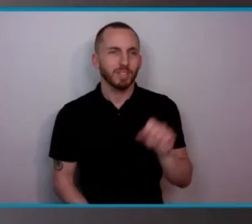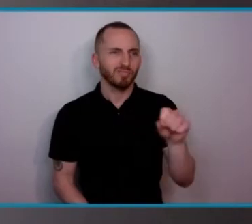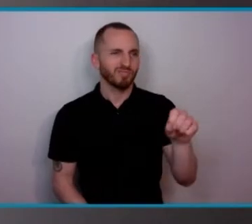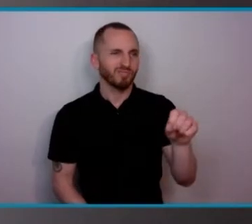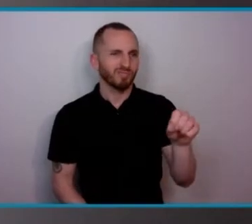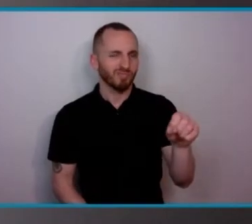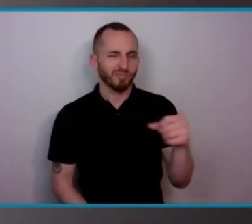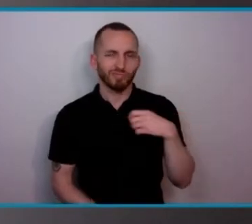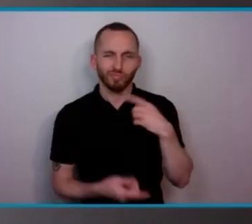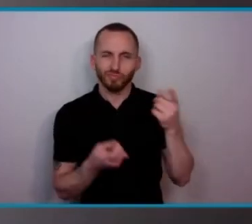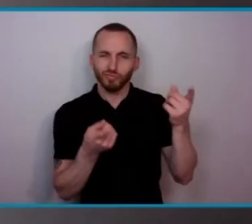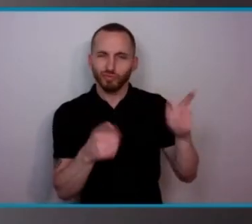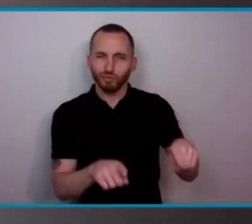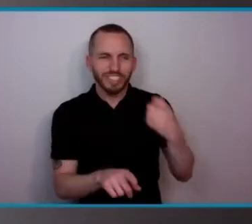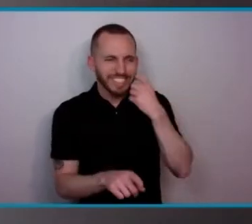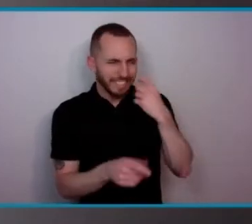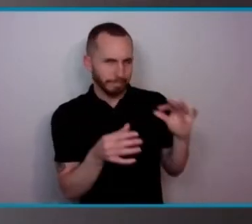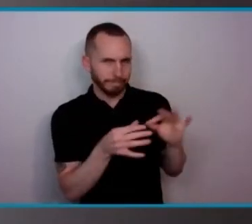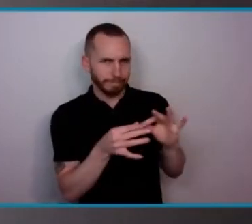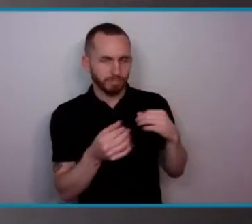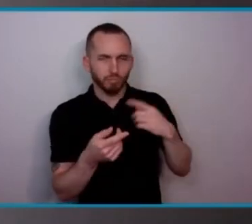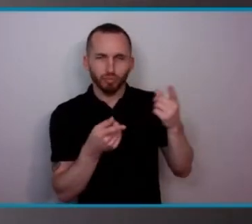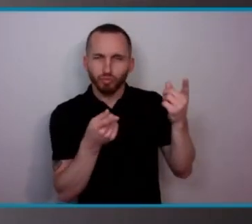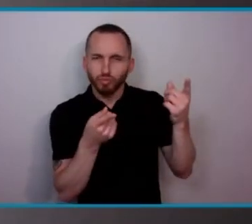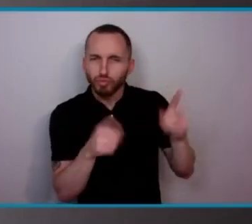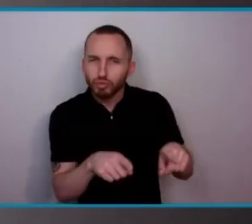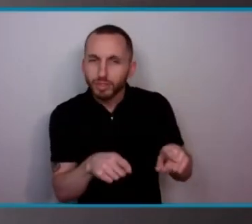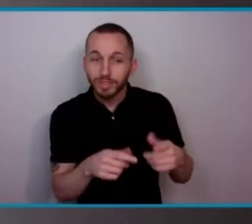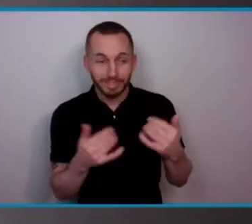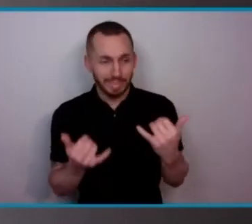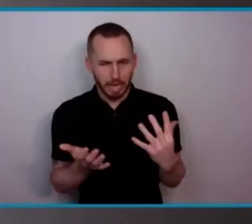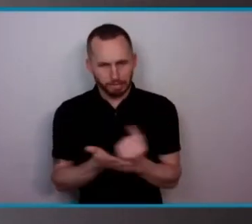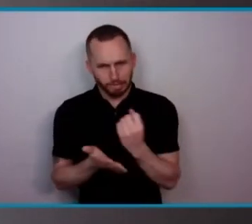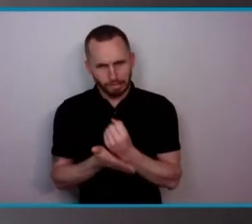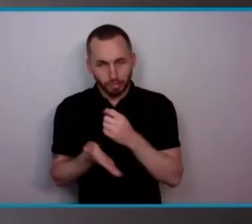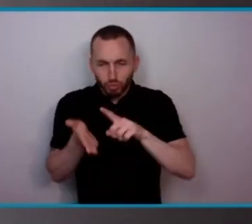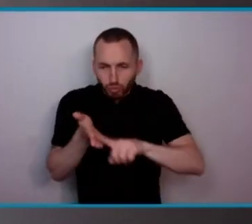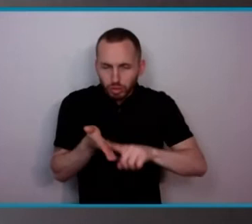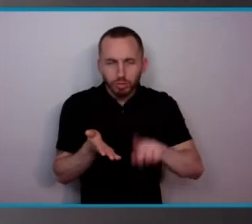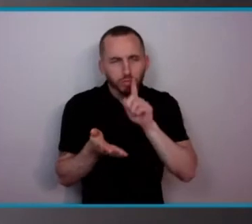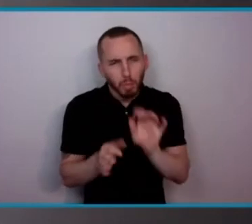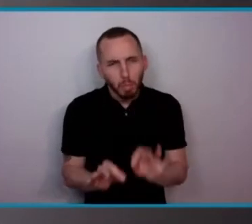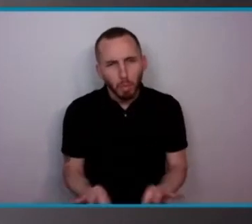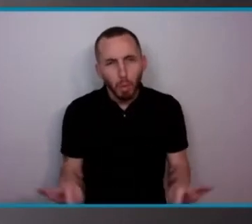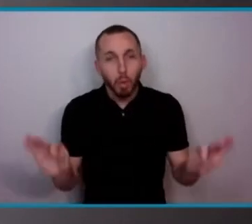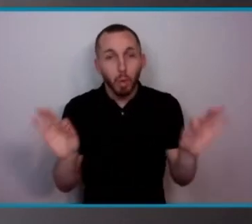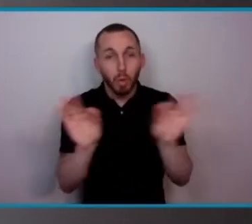feasibility and acceptability are so important in terms of building the evidence-based research